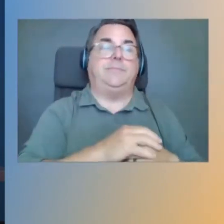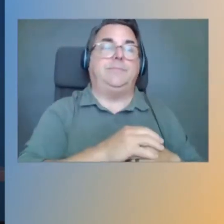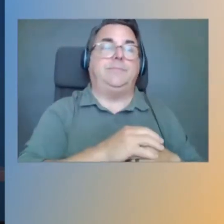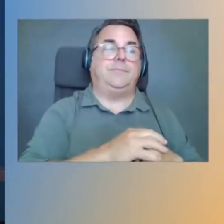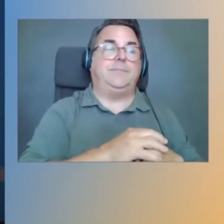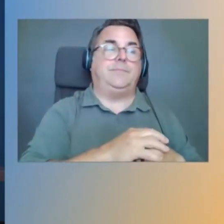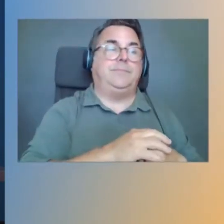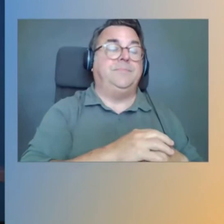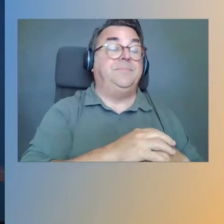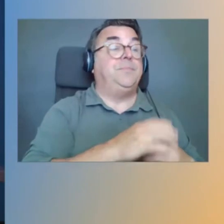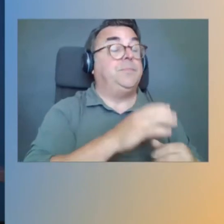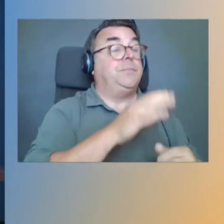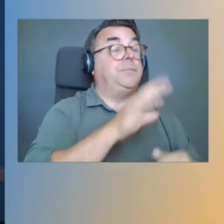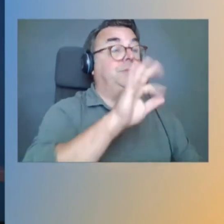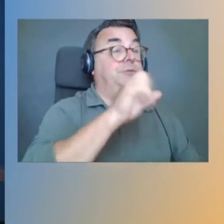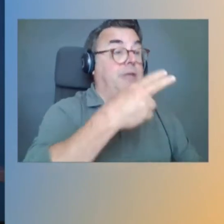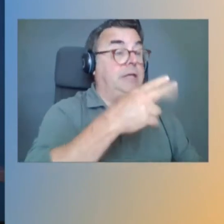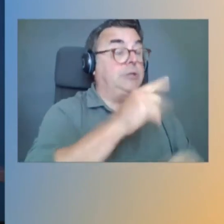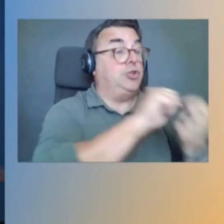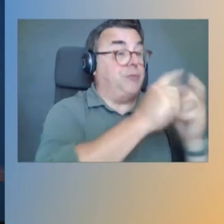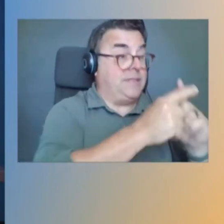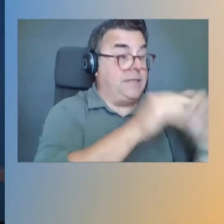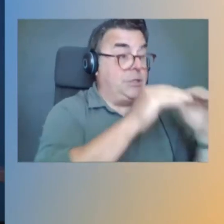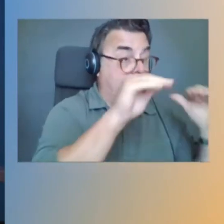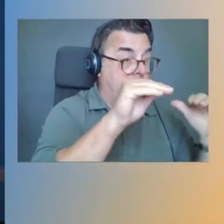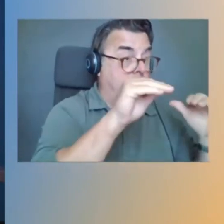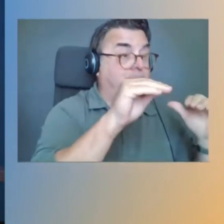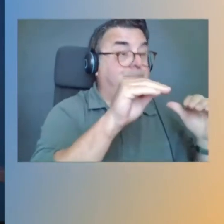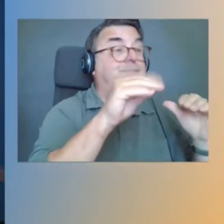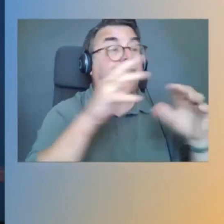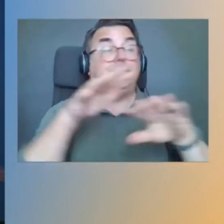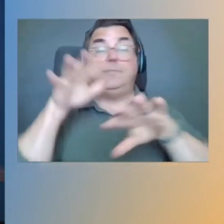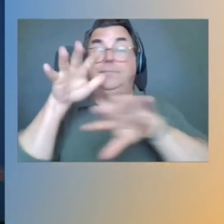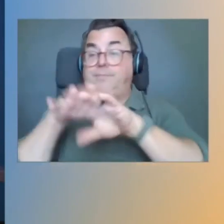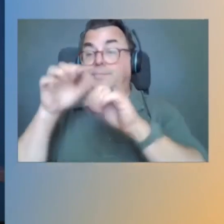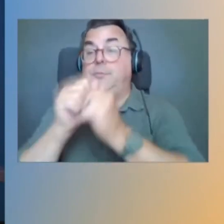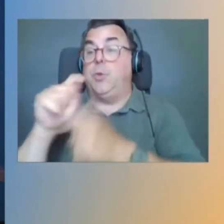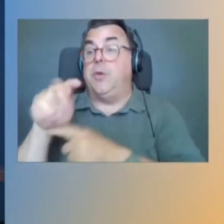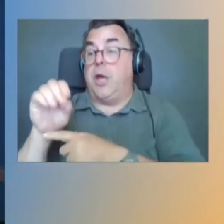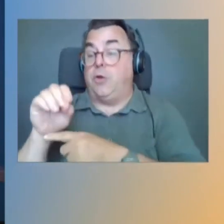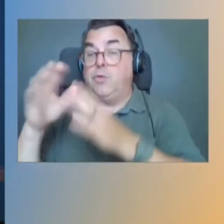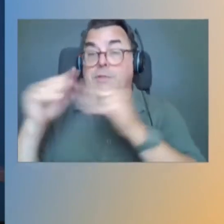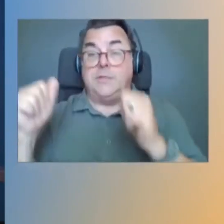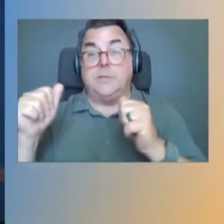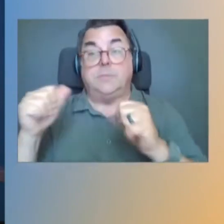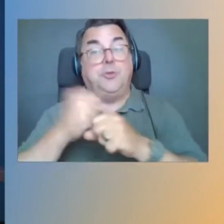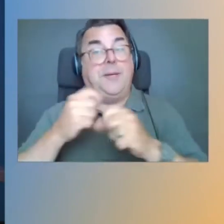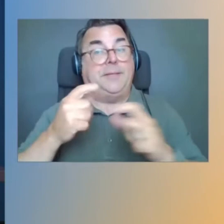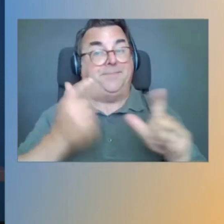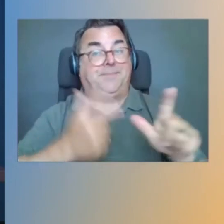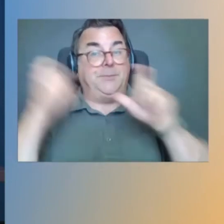and we integrate everything with the Nitro System to deliver this unique capability. Yeah, I love how we spent a lot of time talking